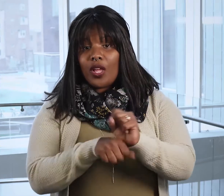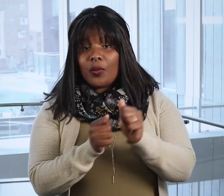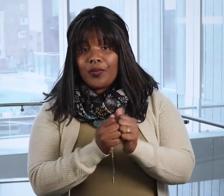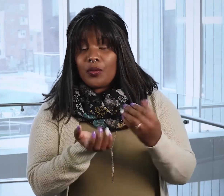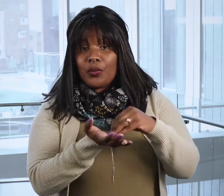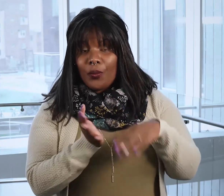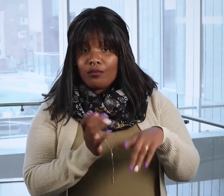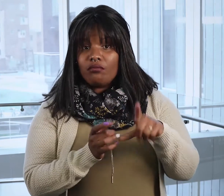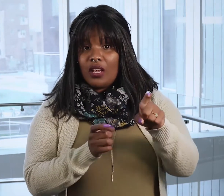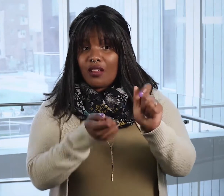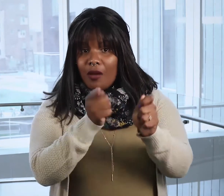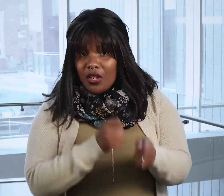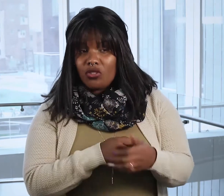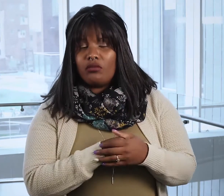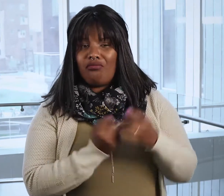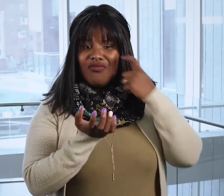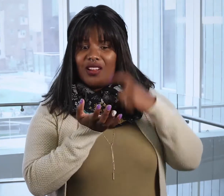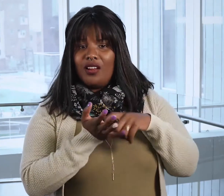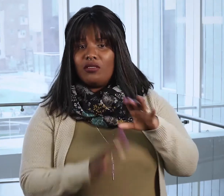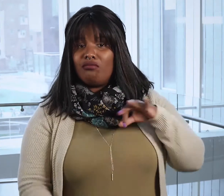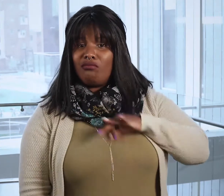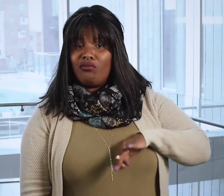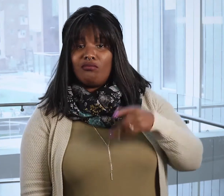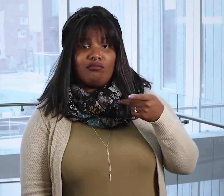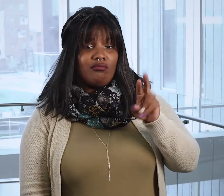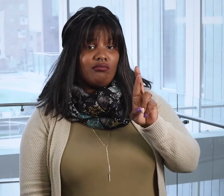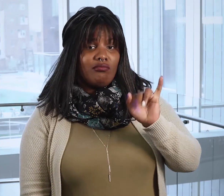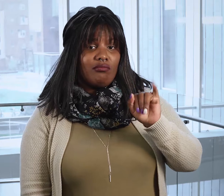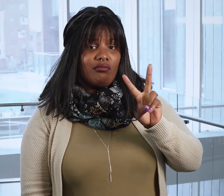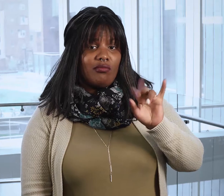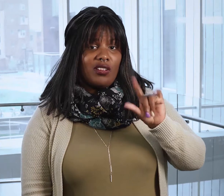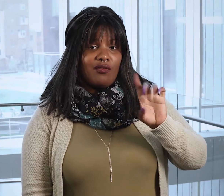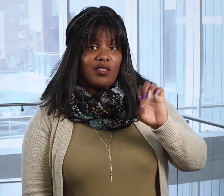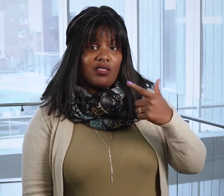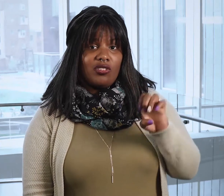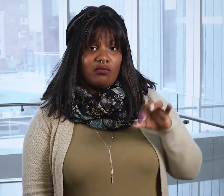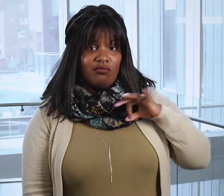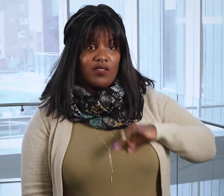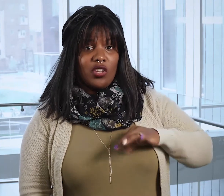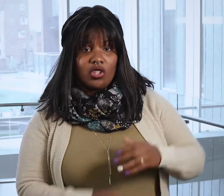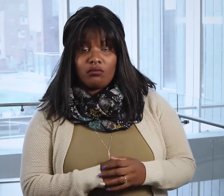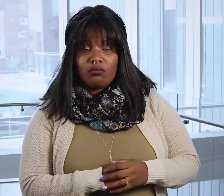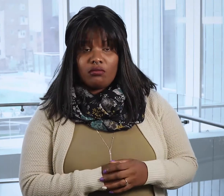with students who request accommodations. Recognize your privilege. For example, as I mentioned before,